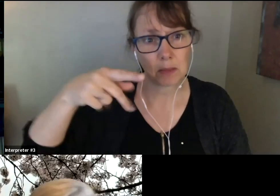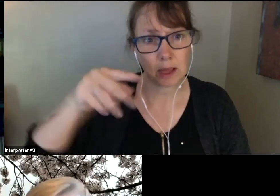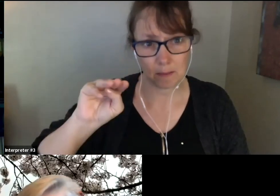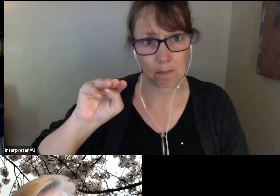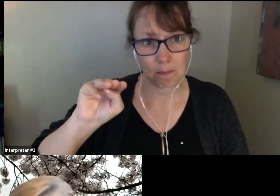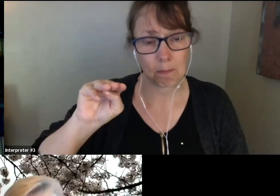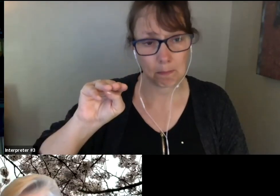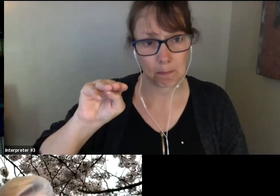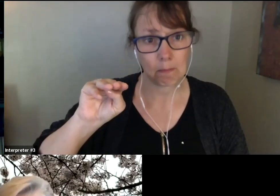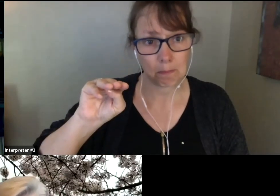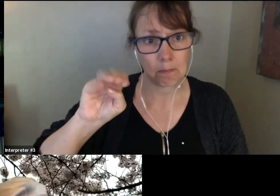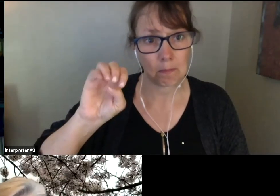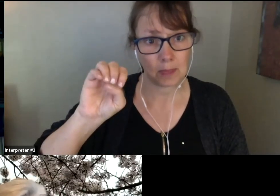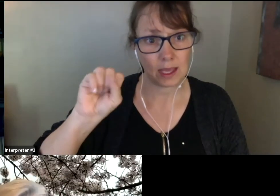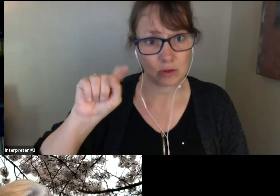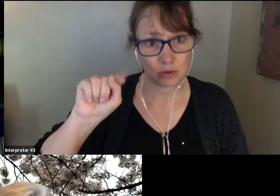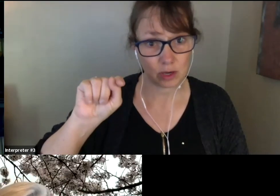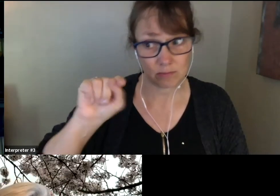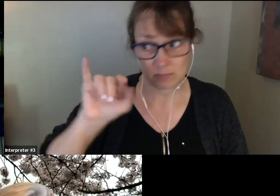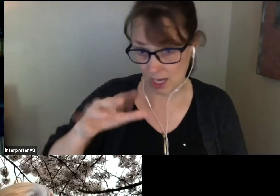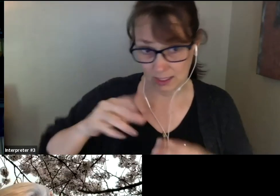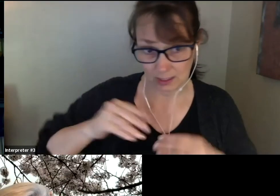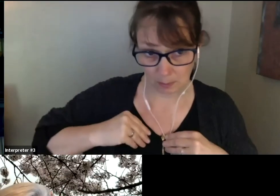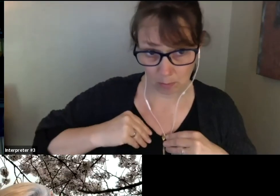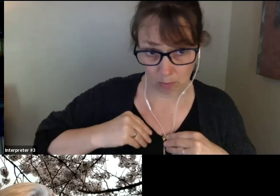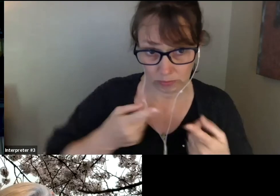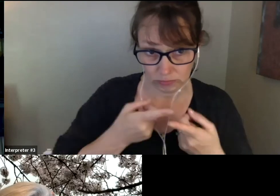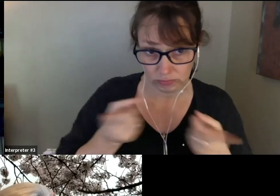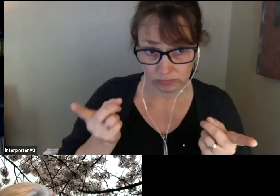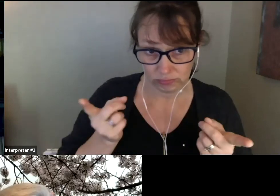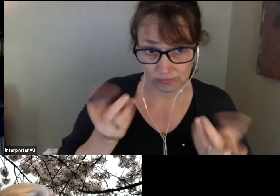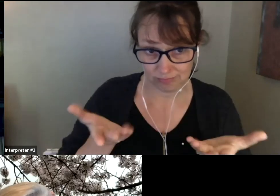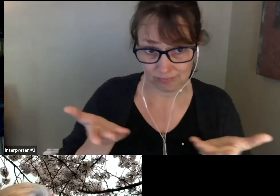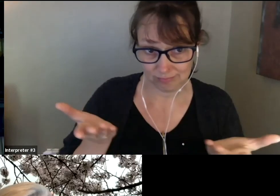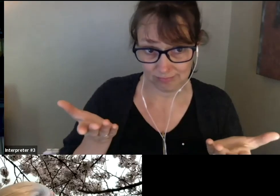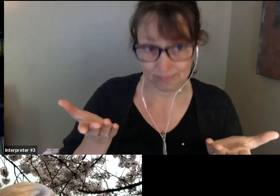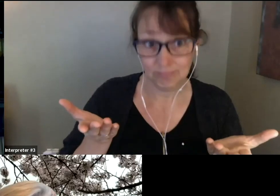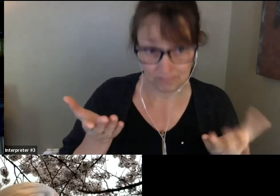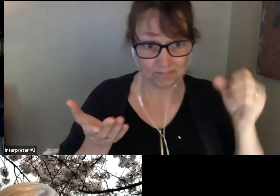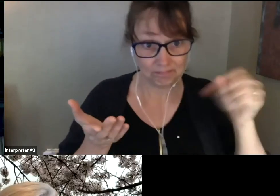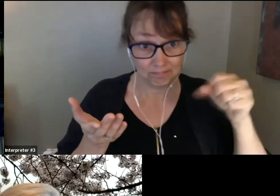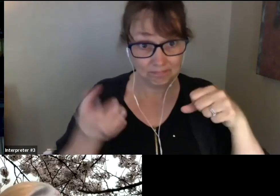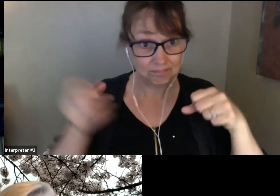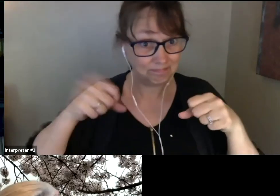that be acceptable? Yeah? GARDNER: Yes